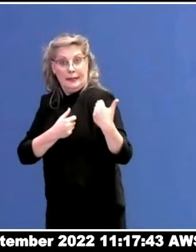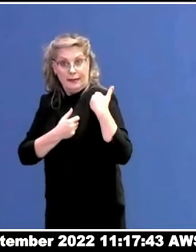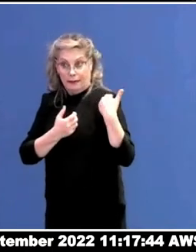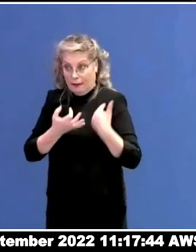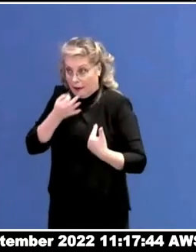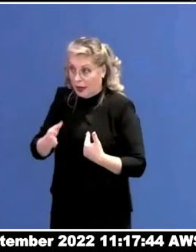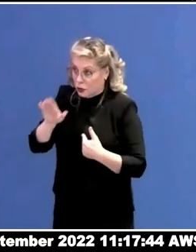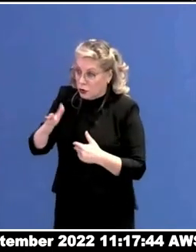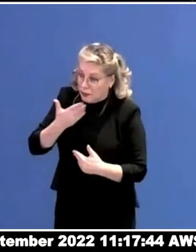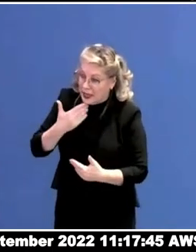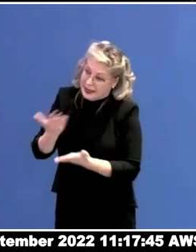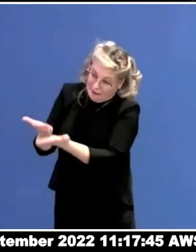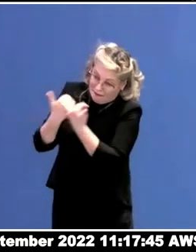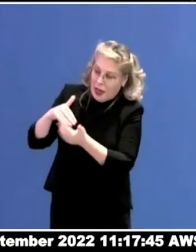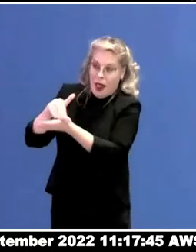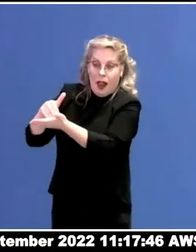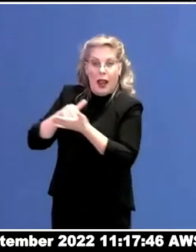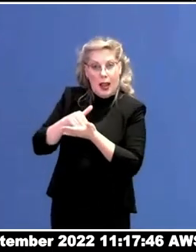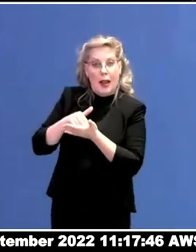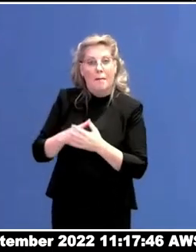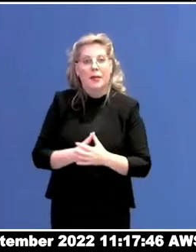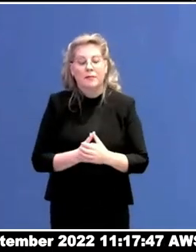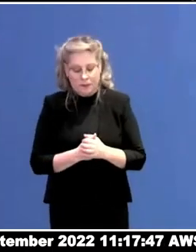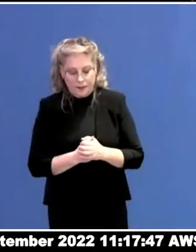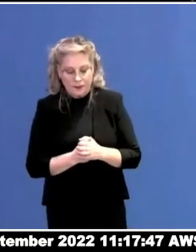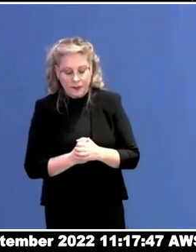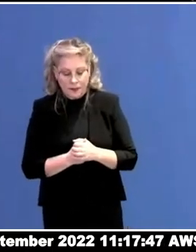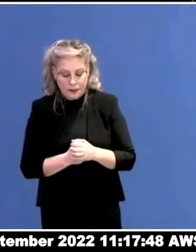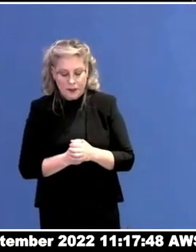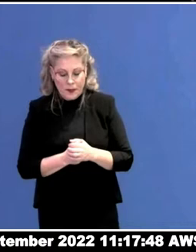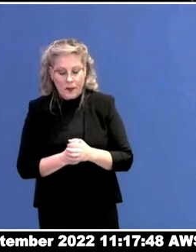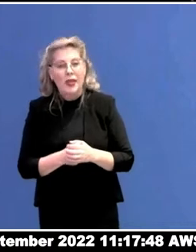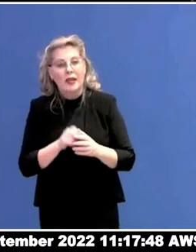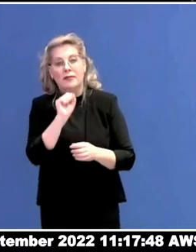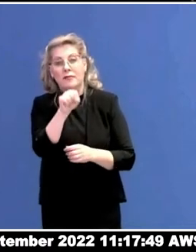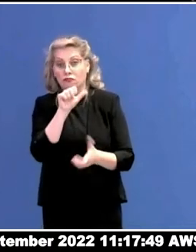So, in terms of SERCO, they had made contact with my colleague Gerry Georgatos because of